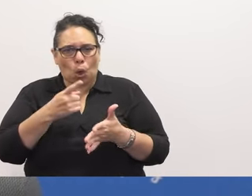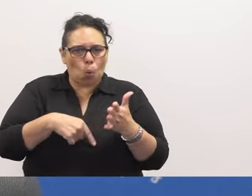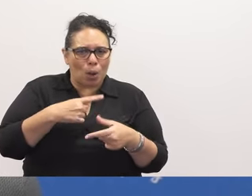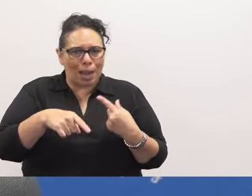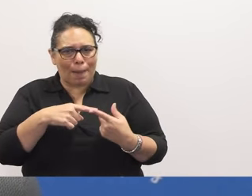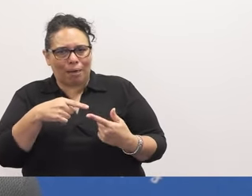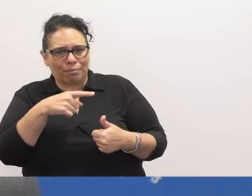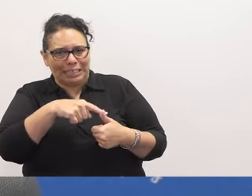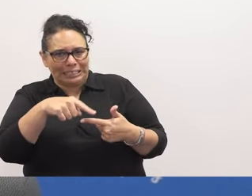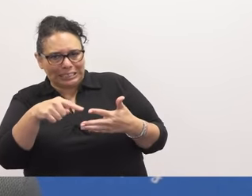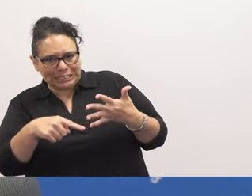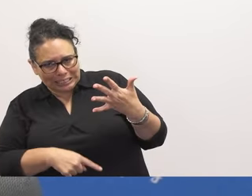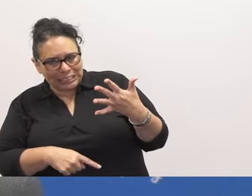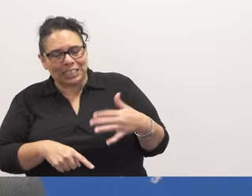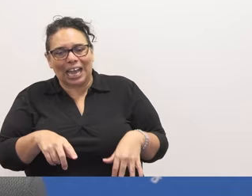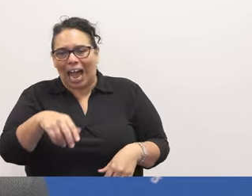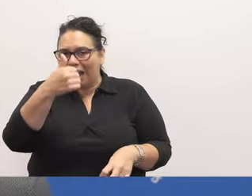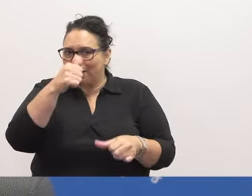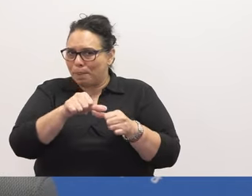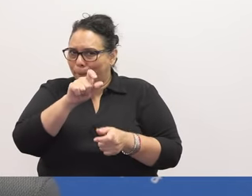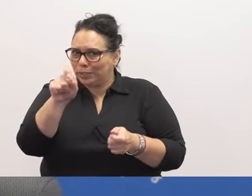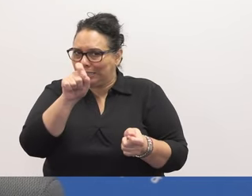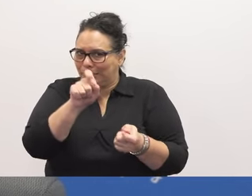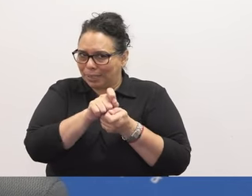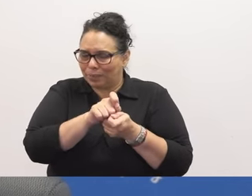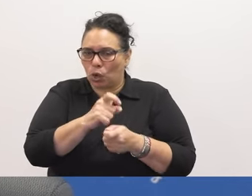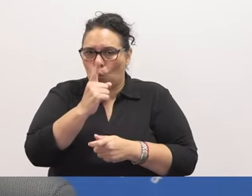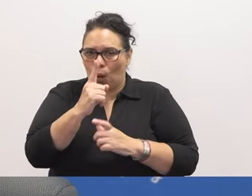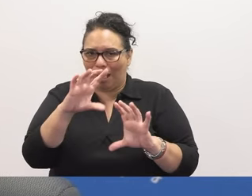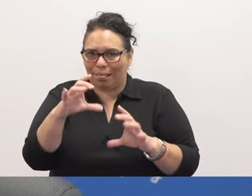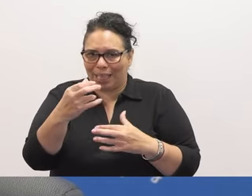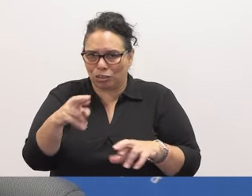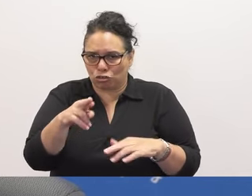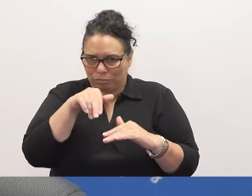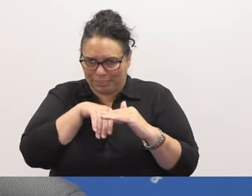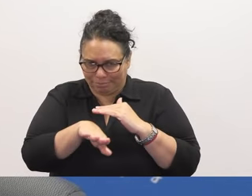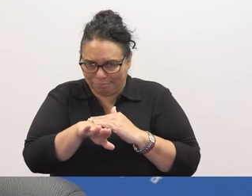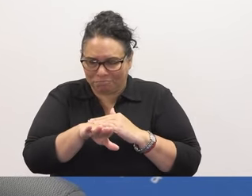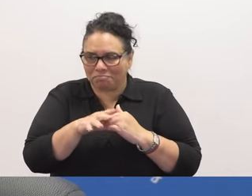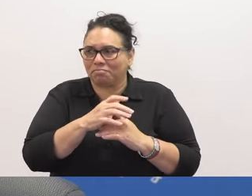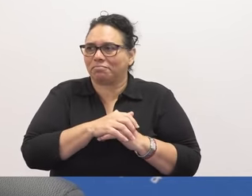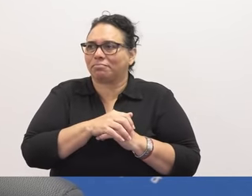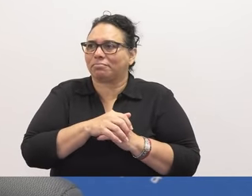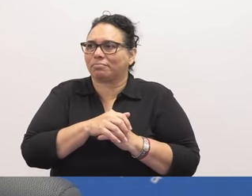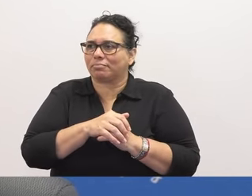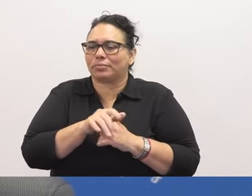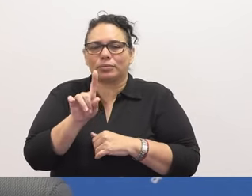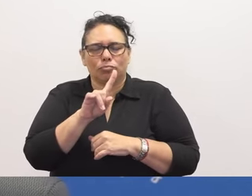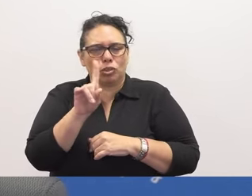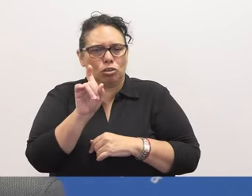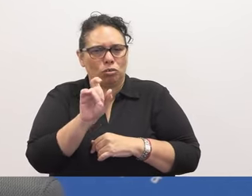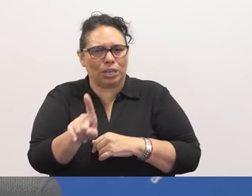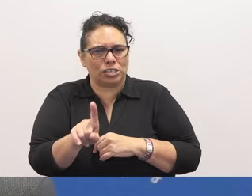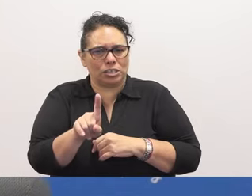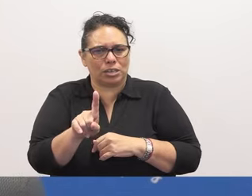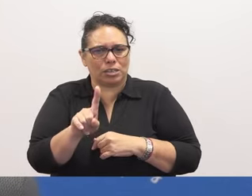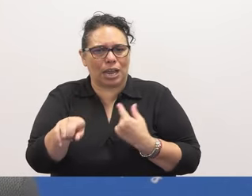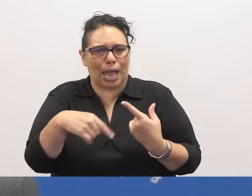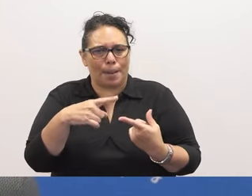I remember specifically one of the classrooms that we entered, there was a question around 9/11, because I think,